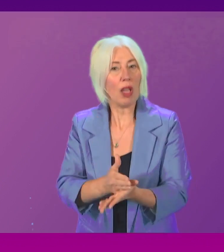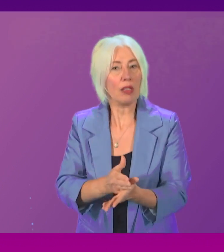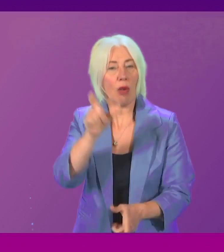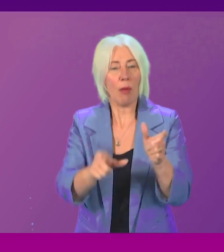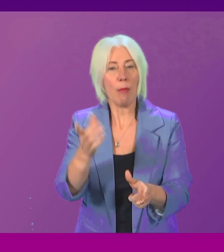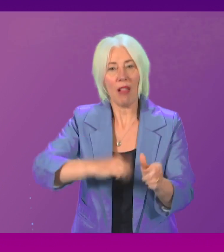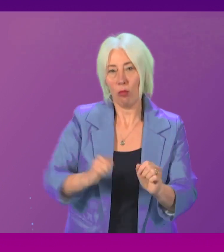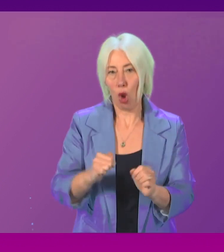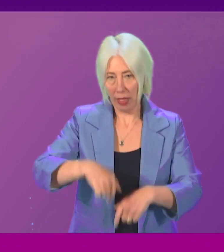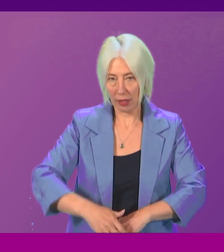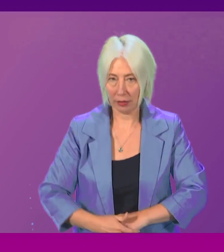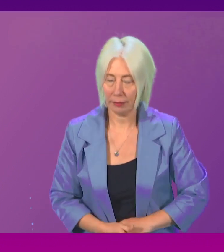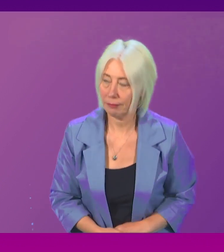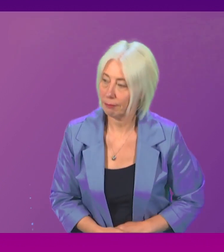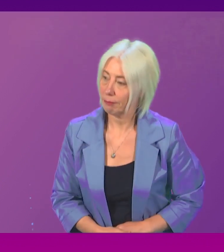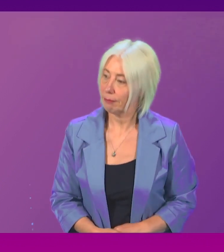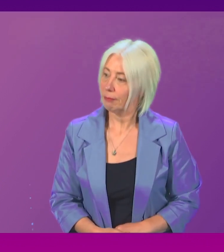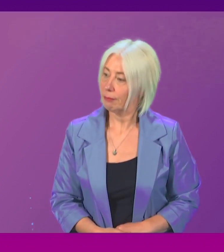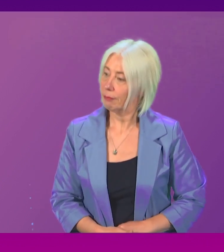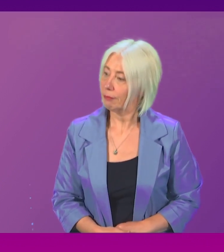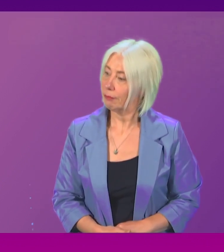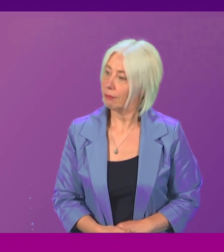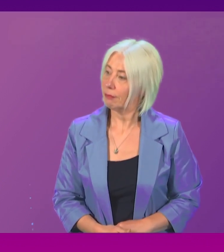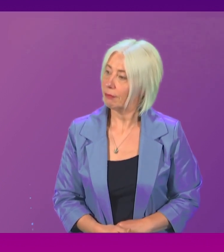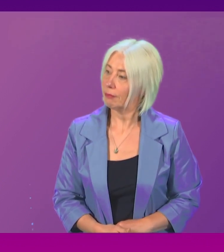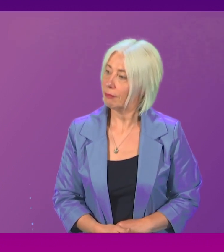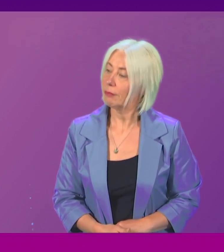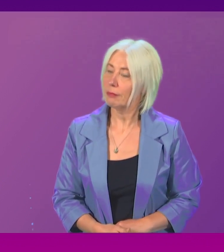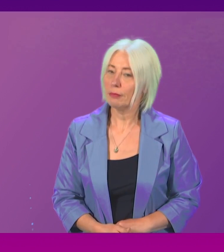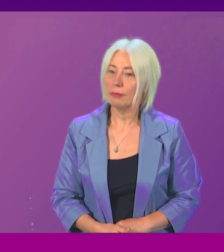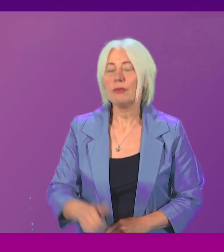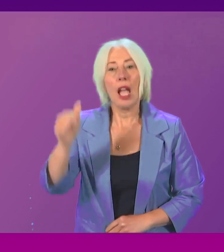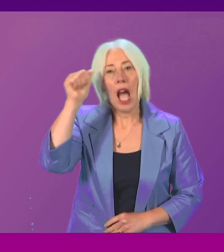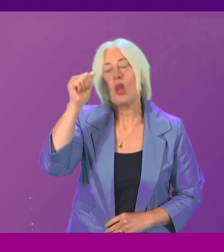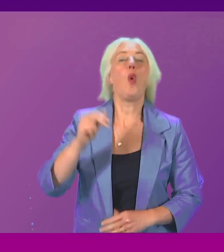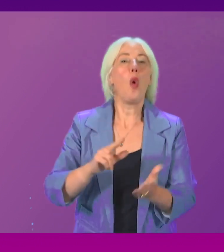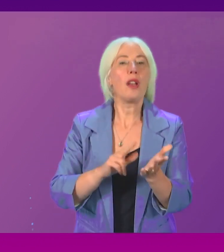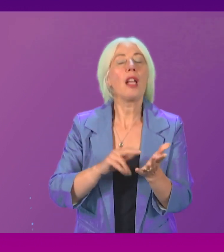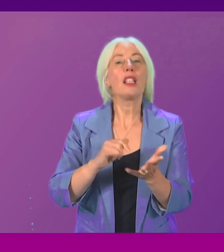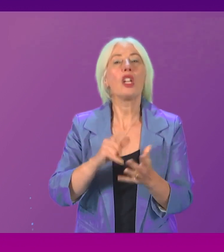I know that Nicola Sturgeon can try to take credit for lots of things, but I am not sure